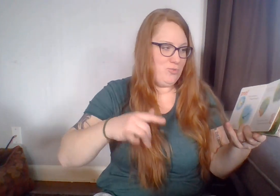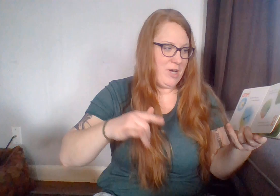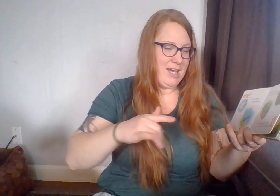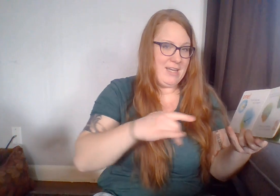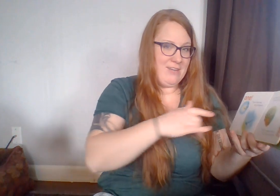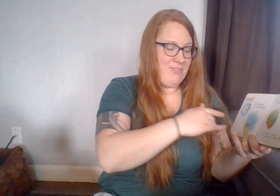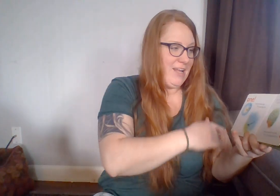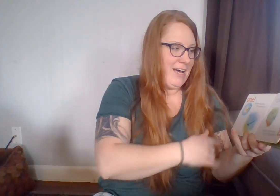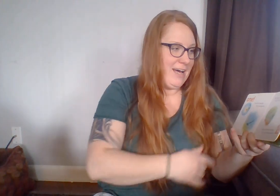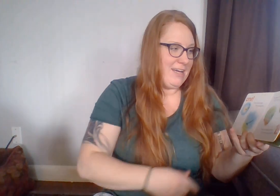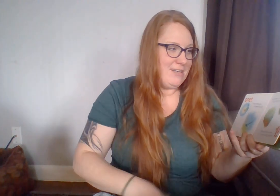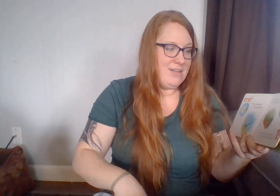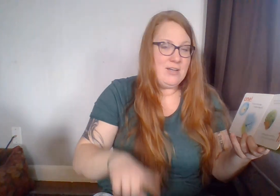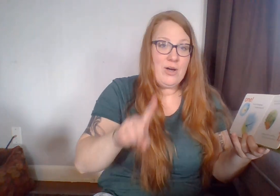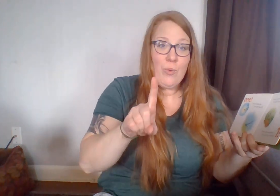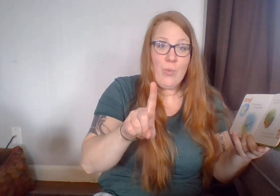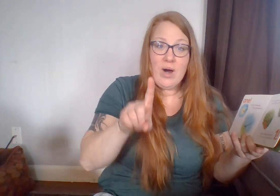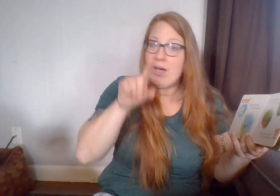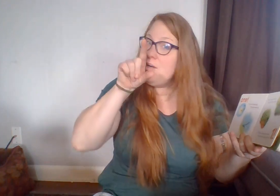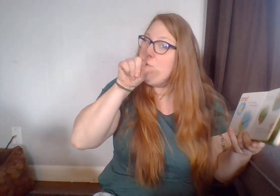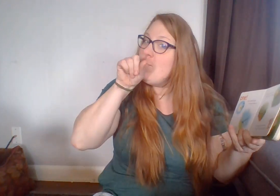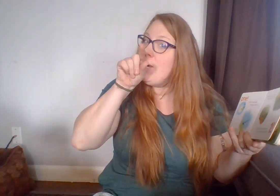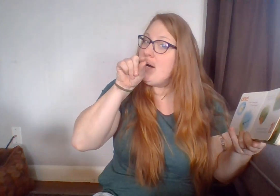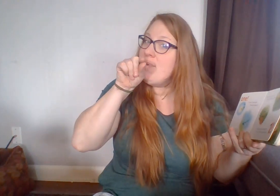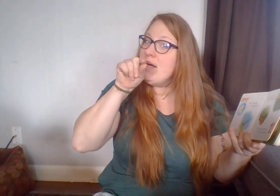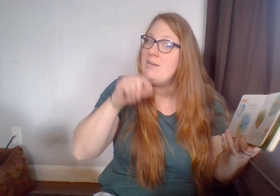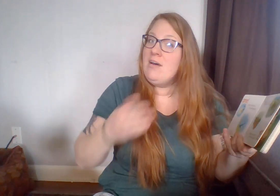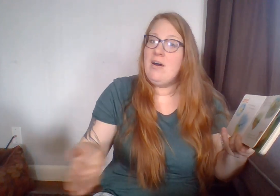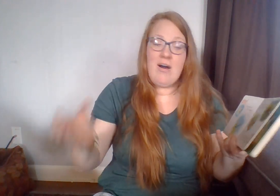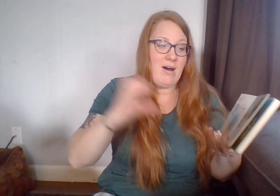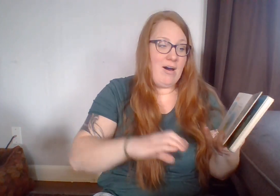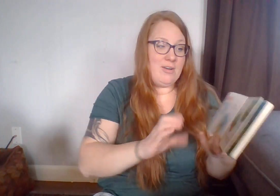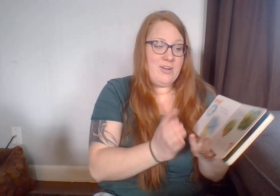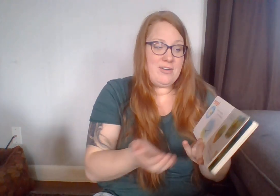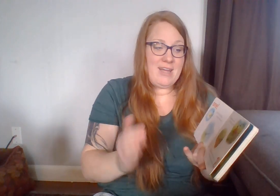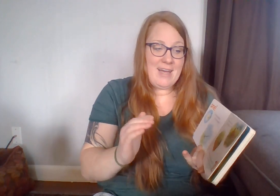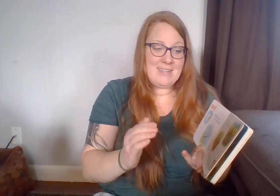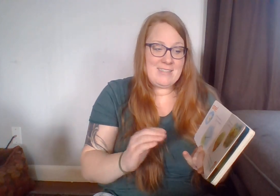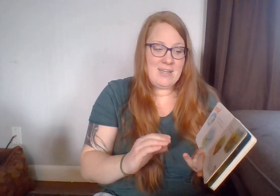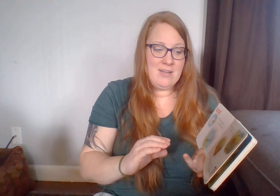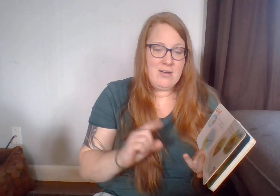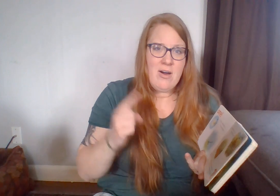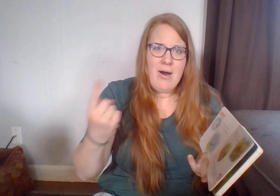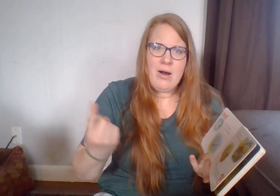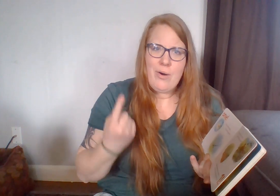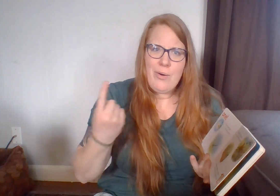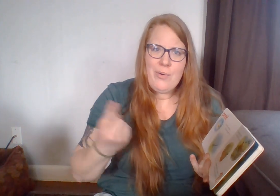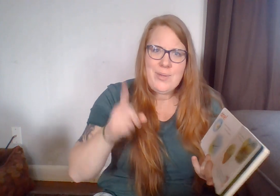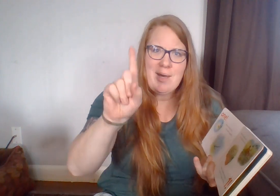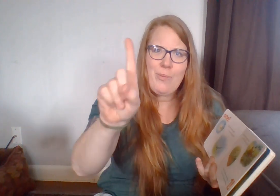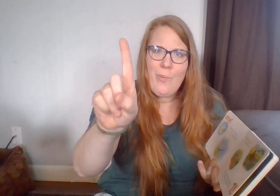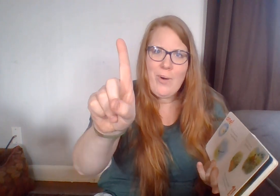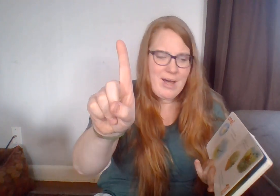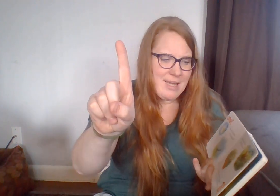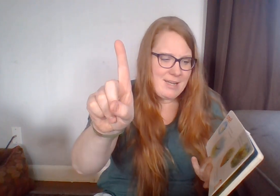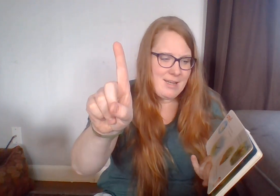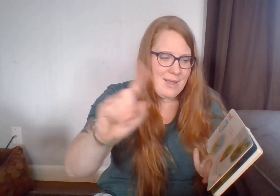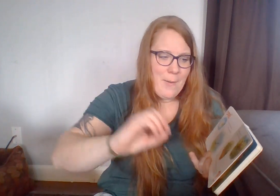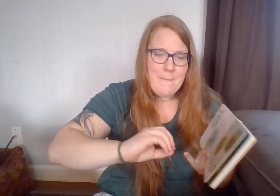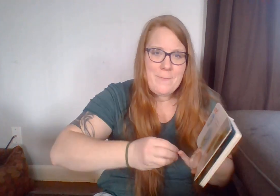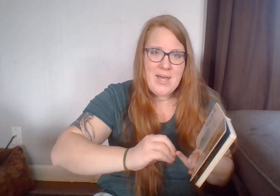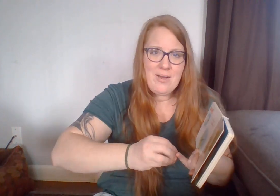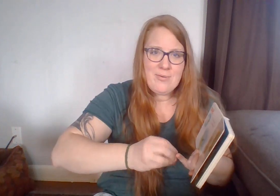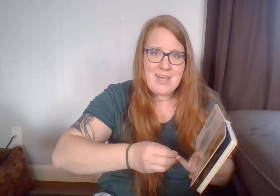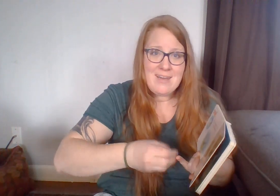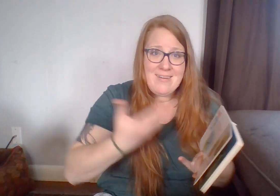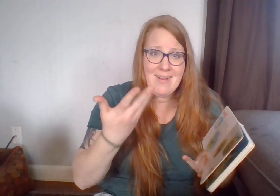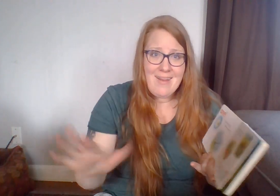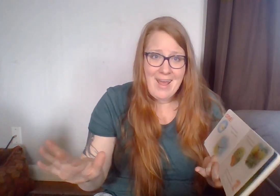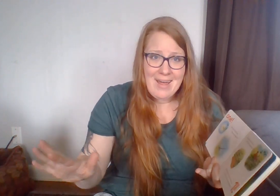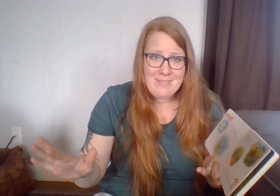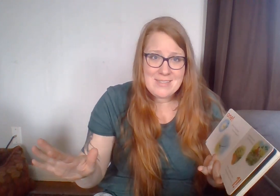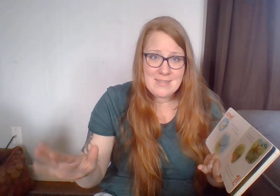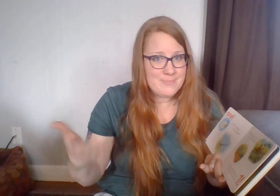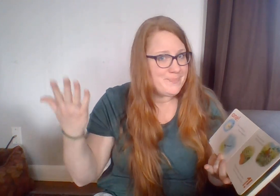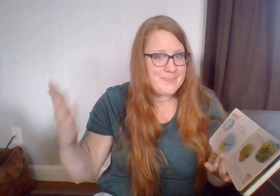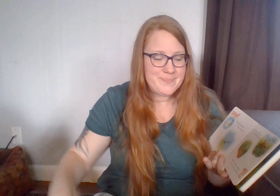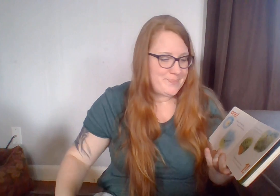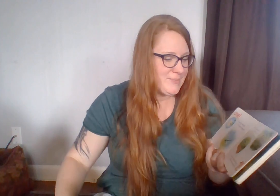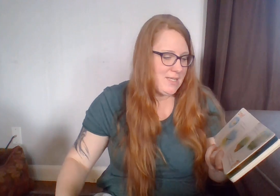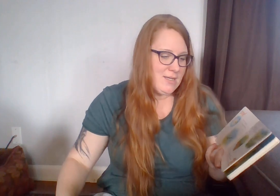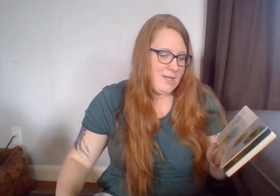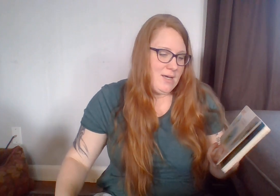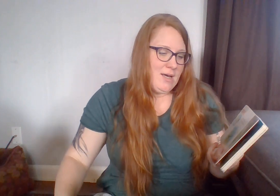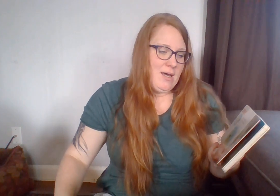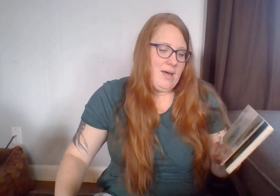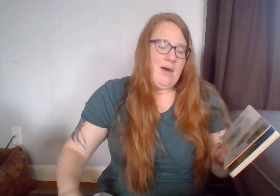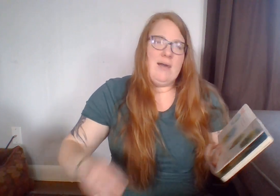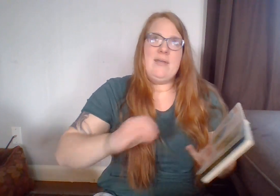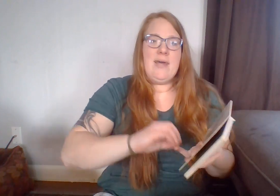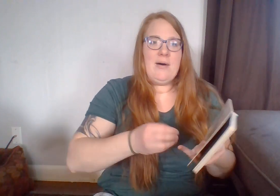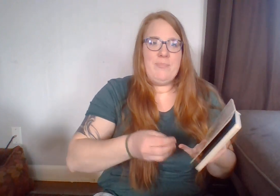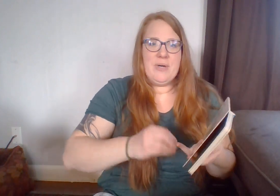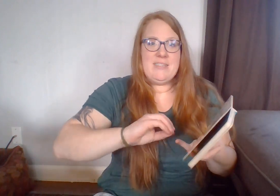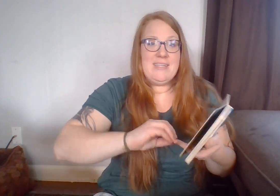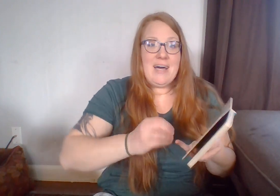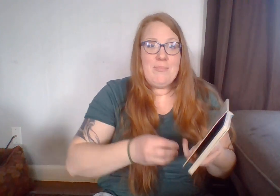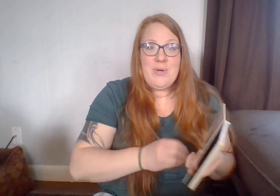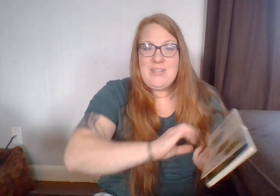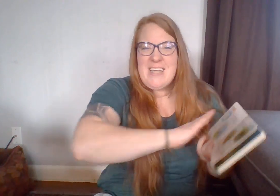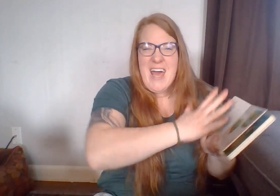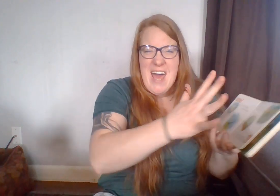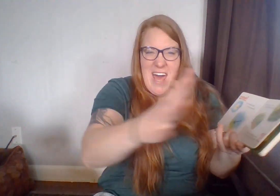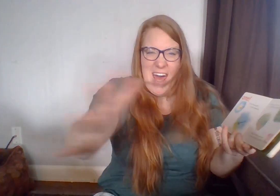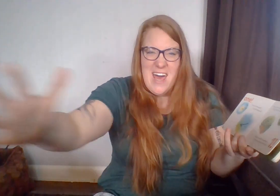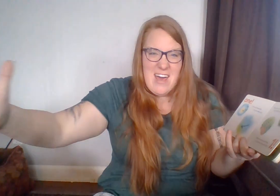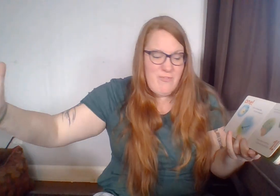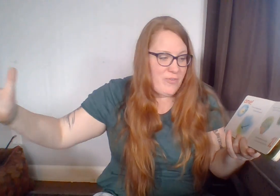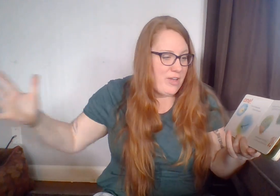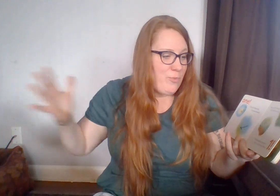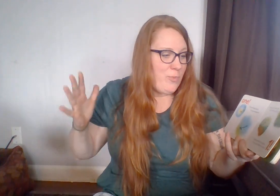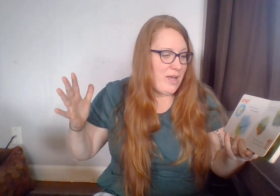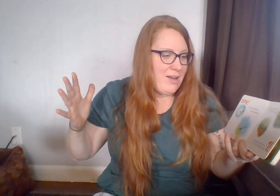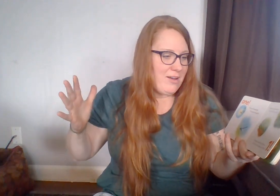dragonfly one robin on her nest only one berry left. [leg slap] Numbers, numbers everywhere!